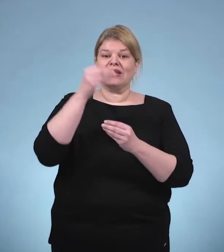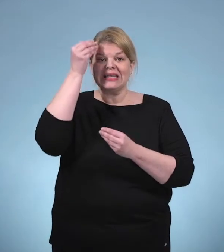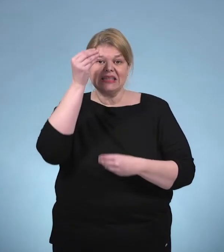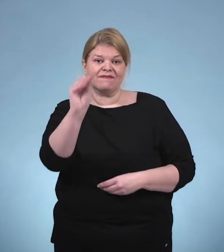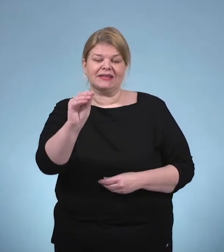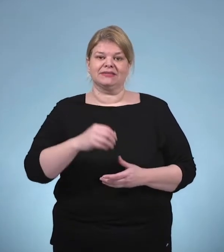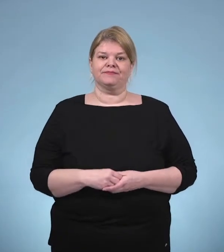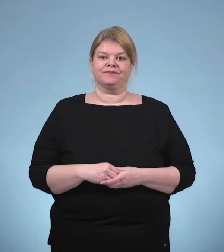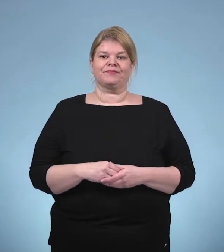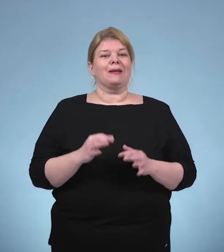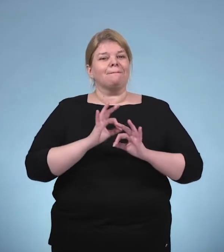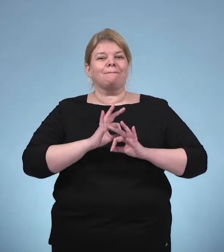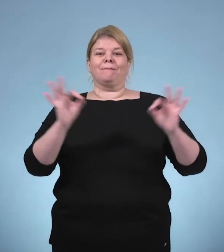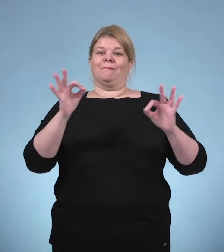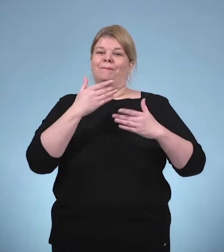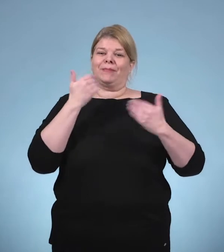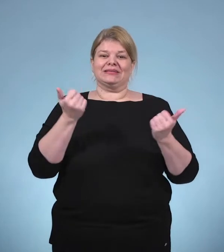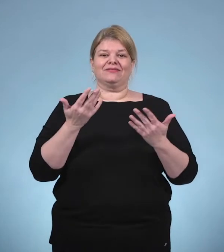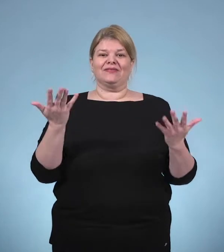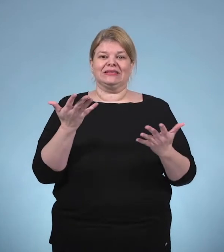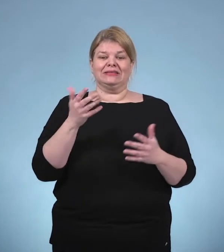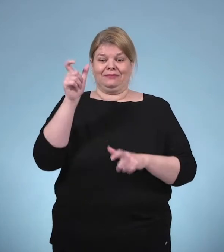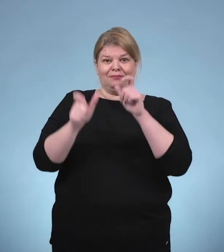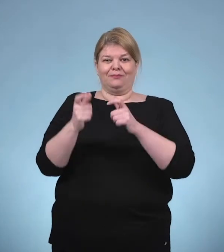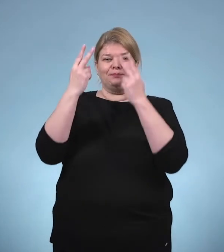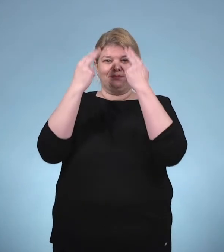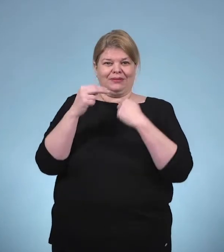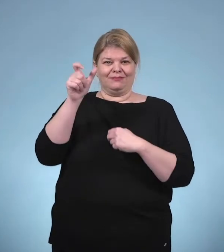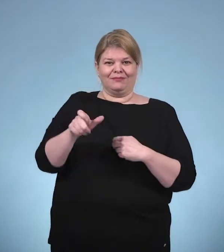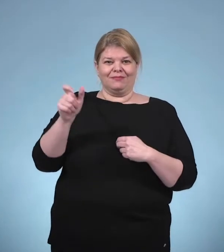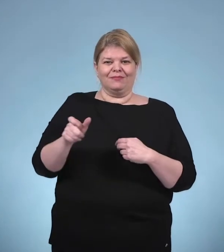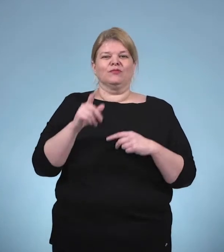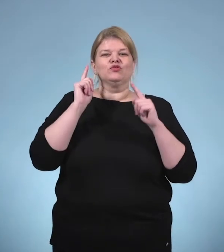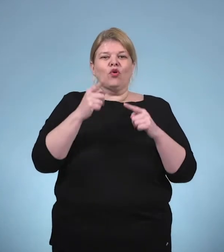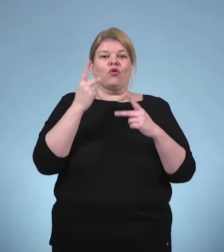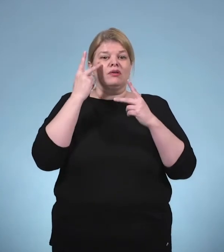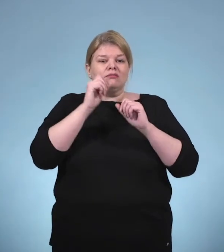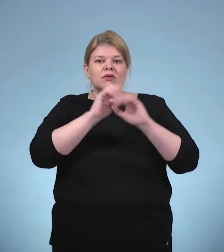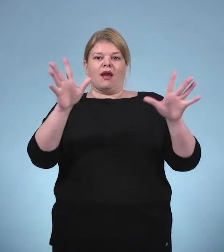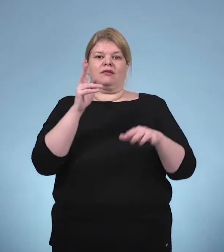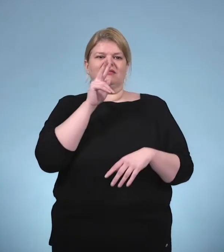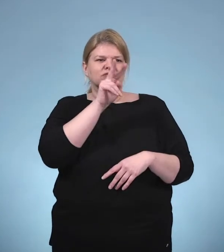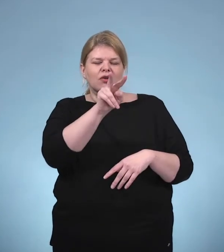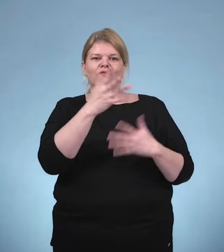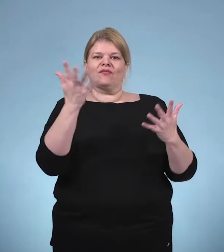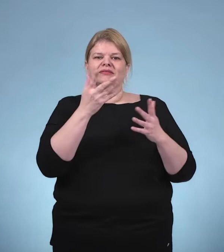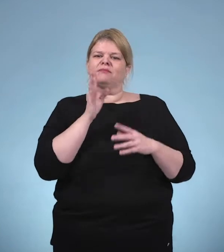Inclusion Hint: For better understanding for everyone, especially for people with visual impairment, it is important to explain the scenes at the beginning: